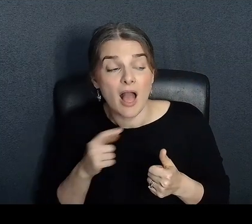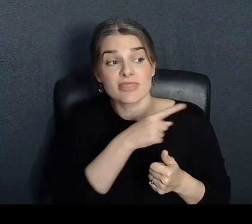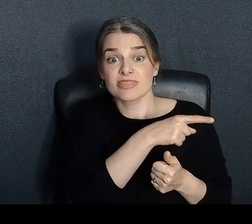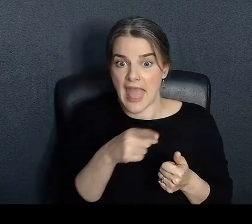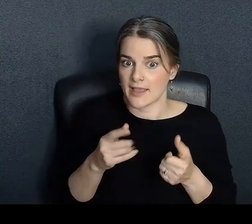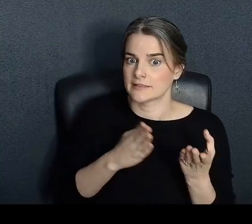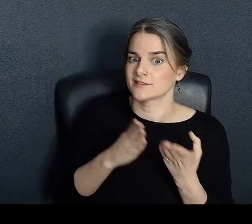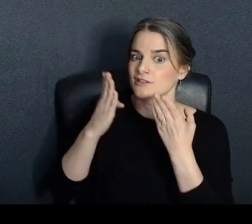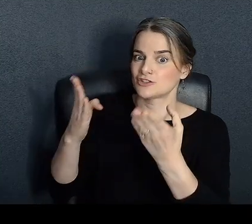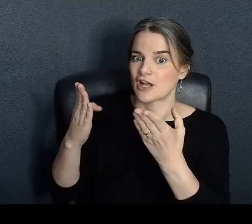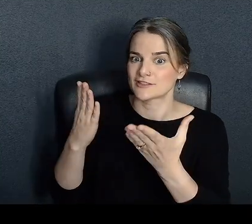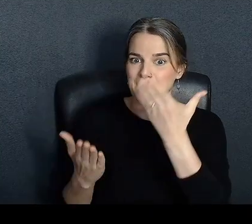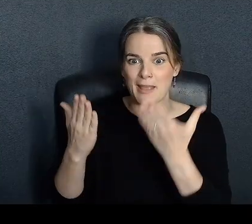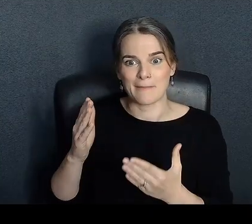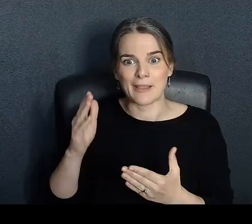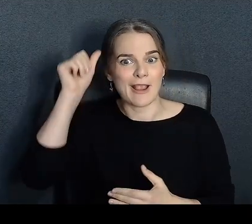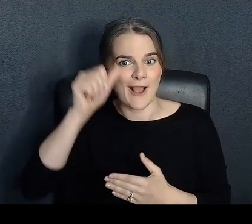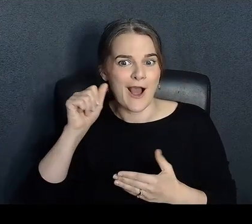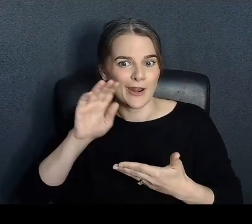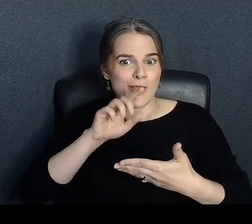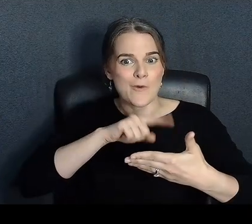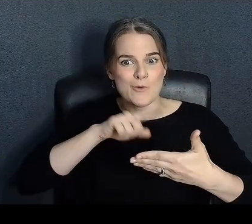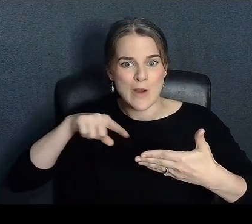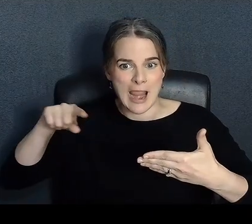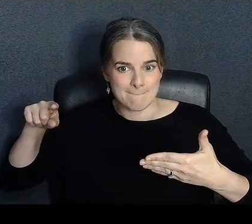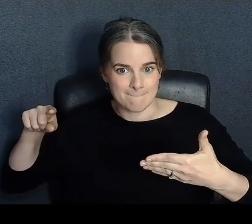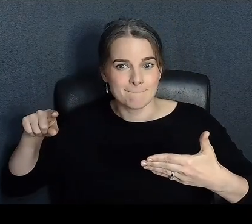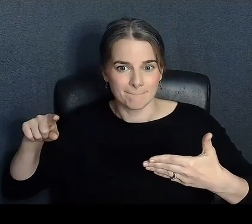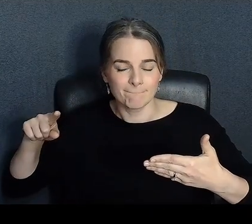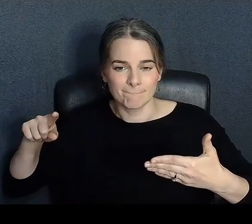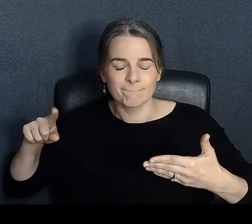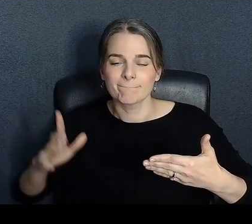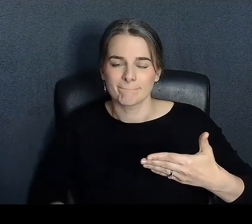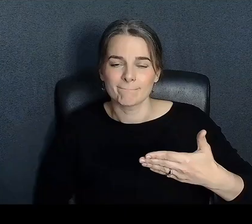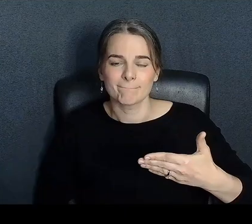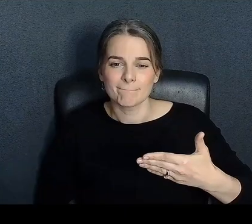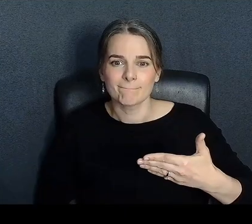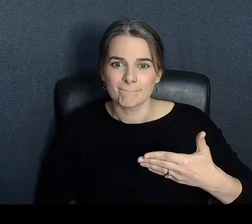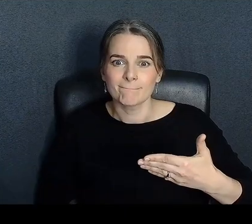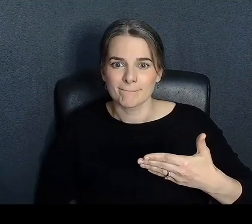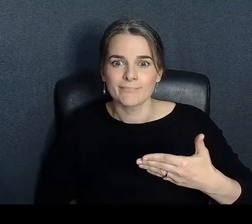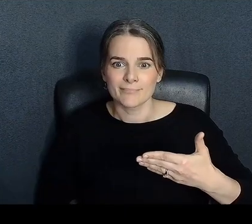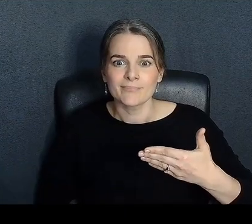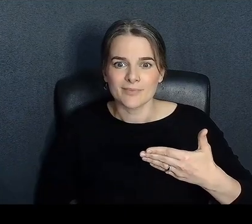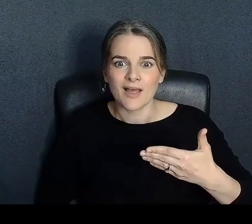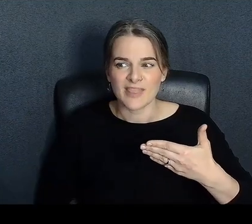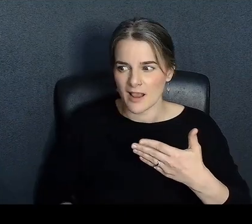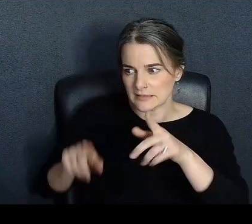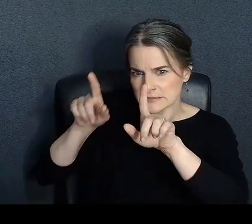find out where the child is missing, any type of hearing deficits, et cetera,